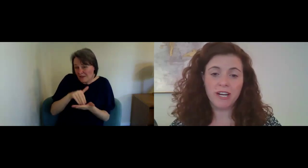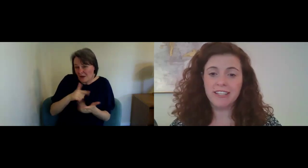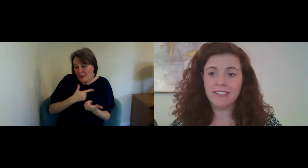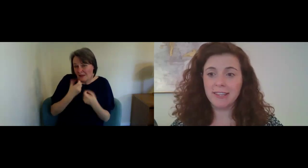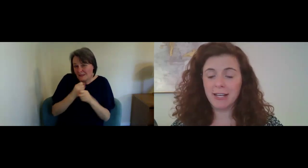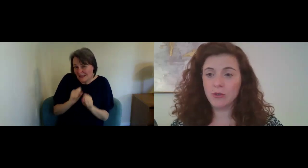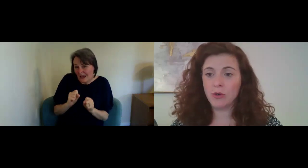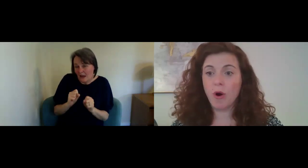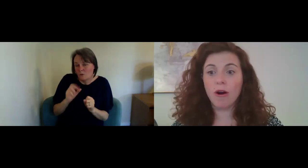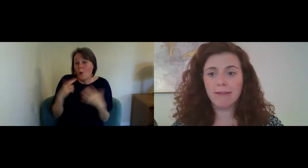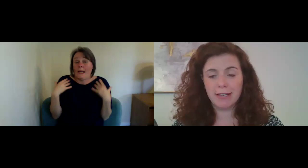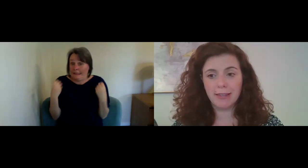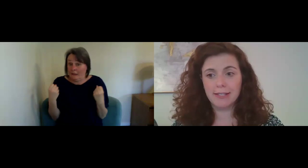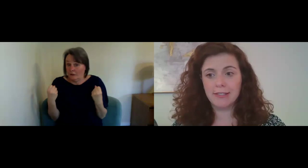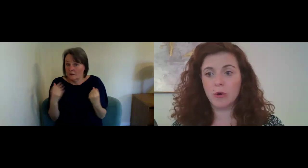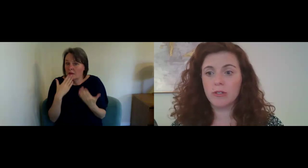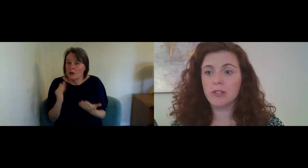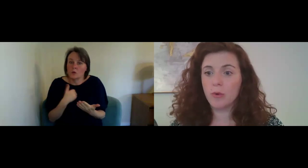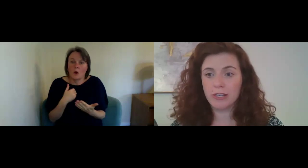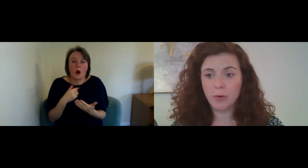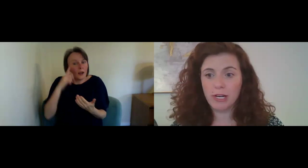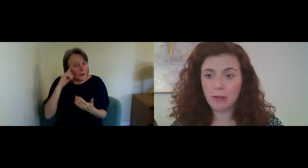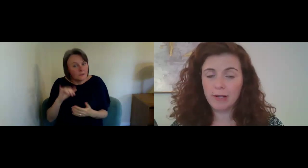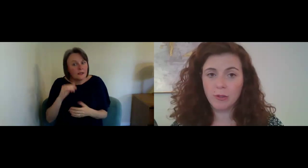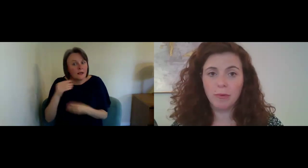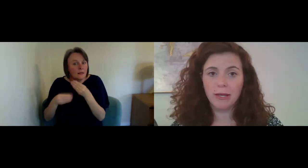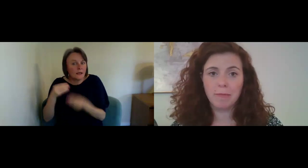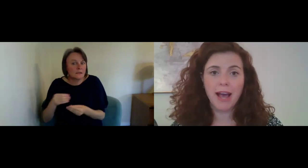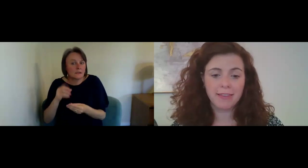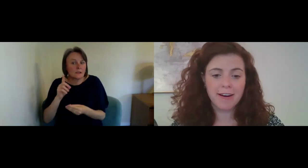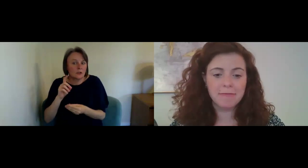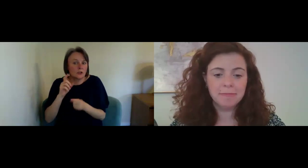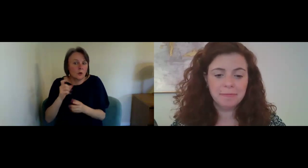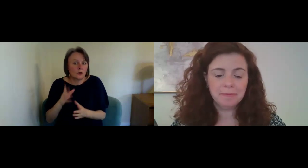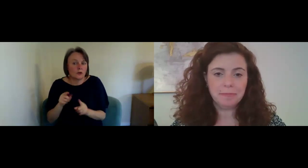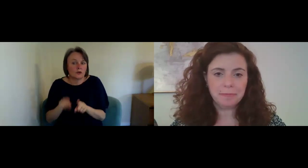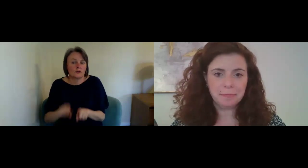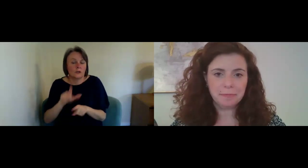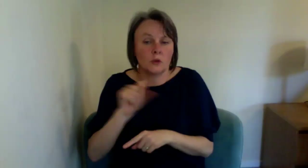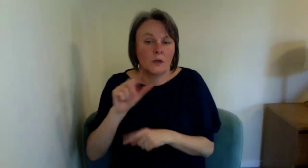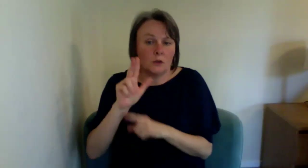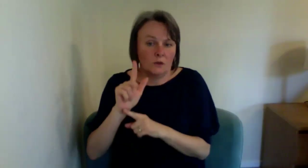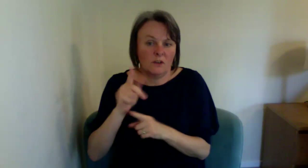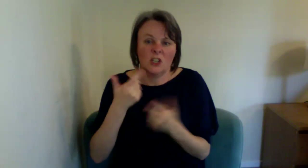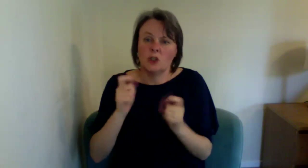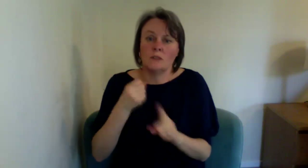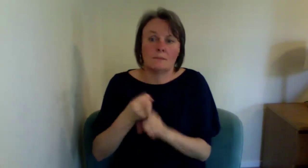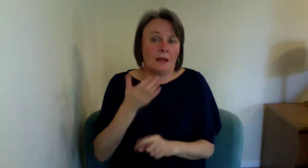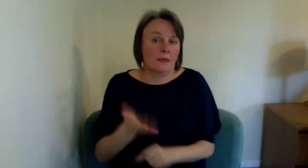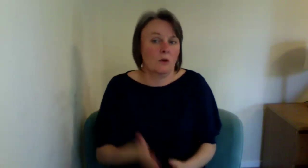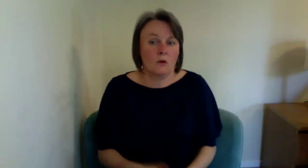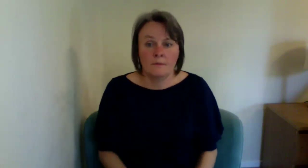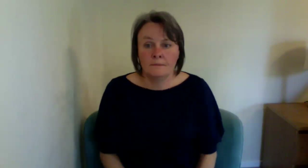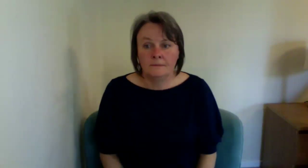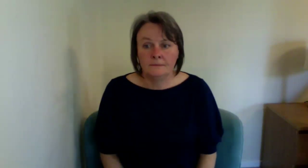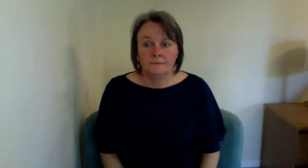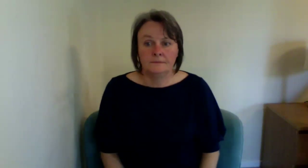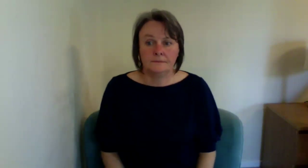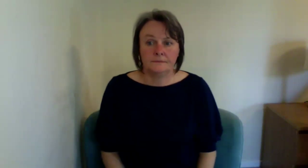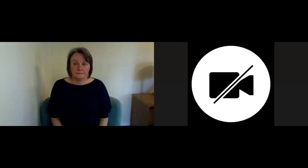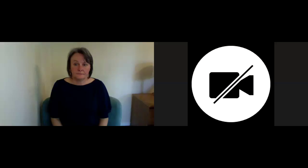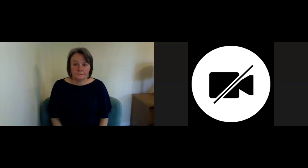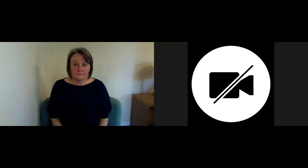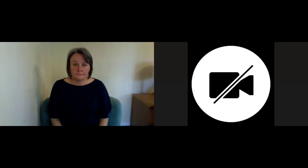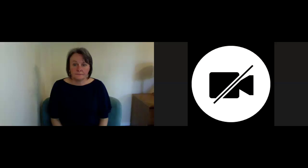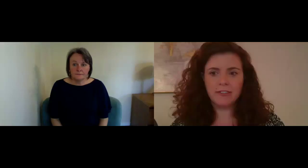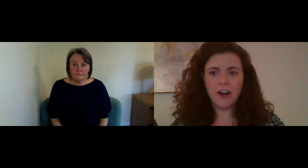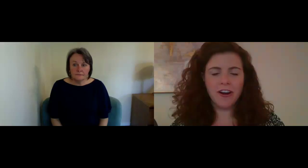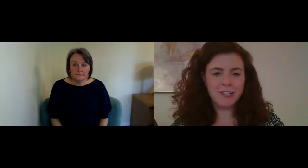or healed thanks to our Infinite Legacy donors in 2023, so big impact there.